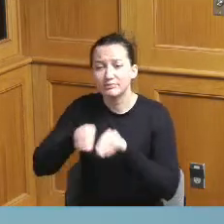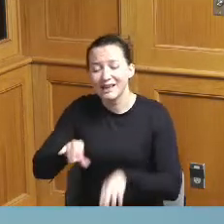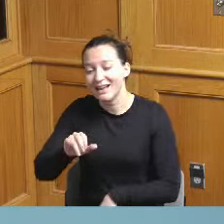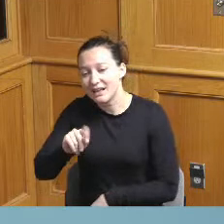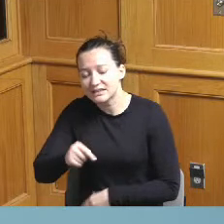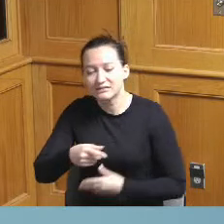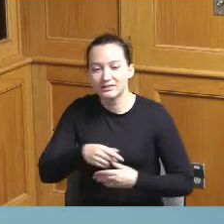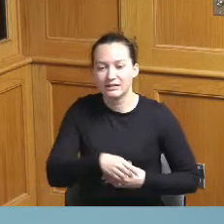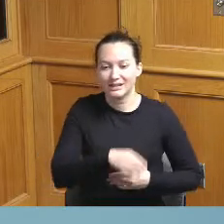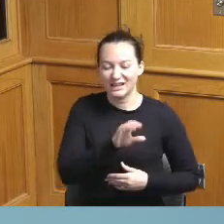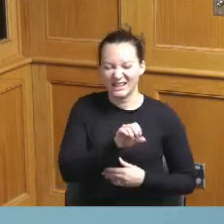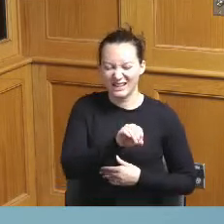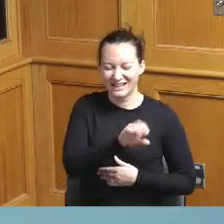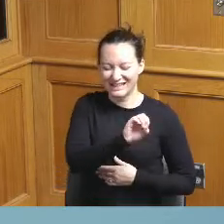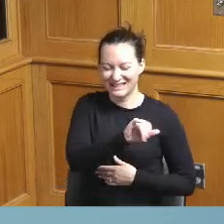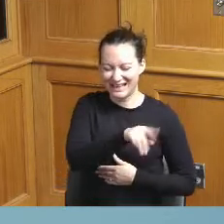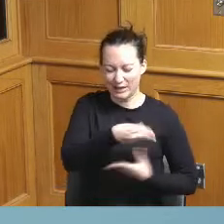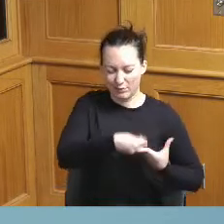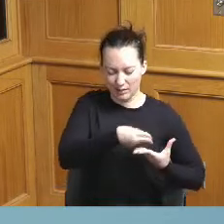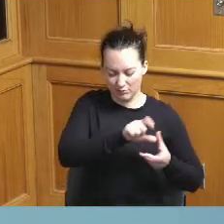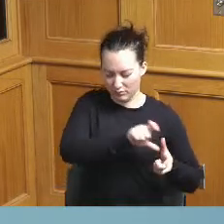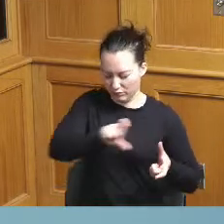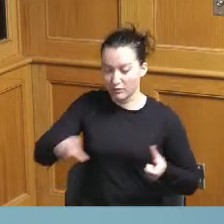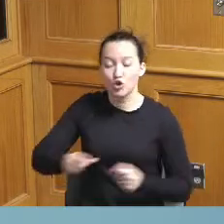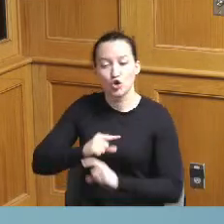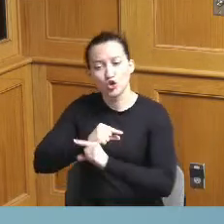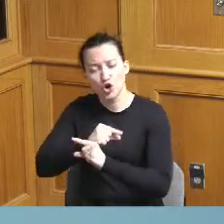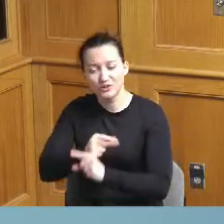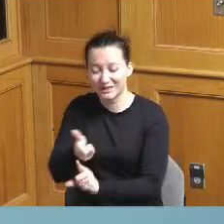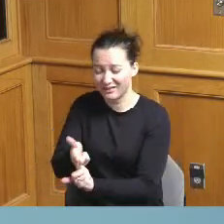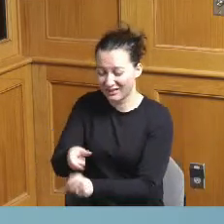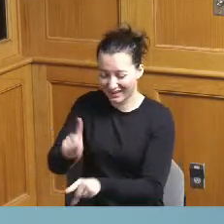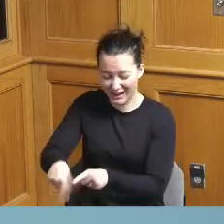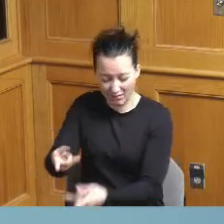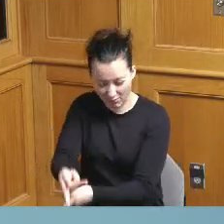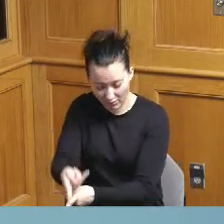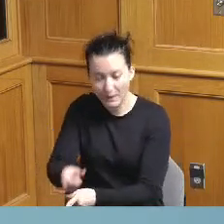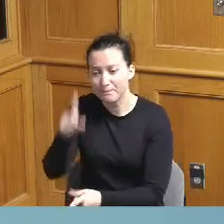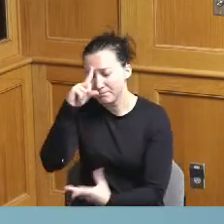from Estates providing guardianship for residents who cannot care for themselves mental health court